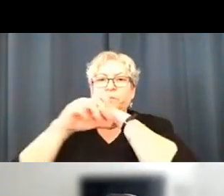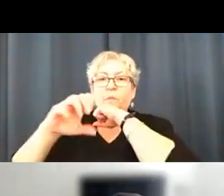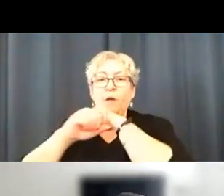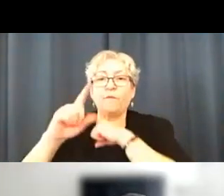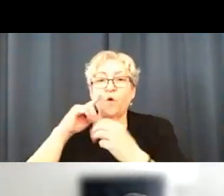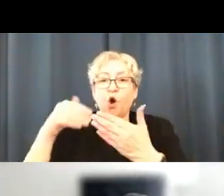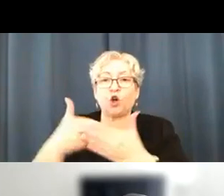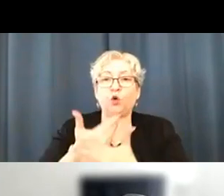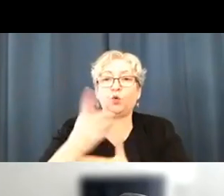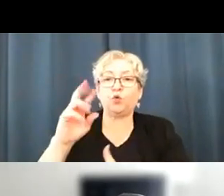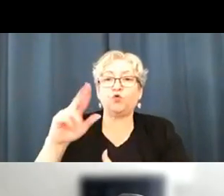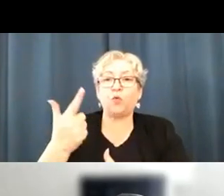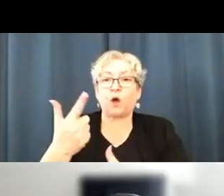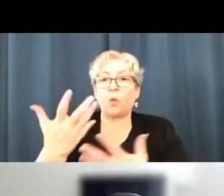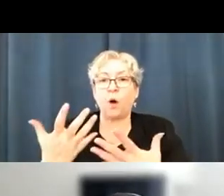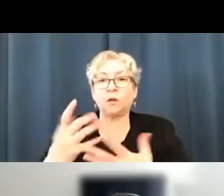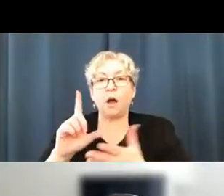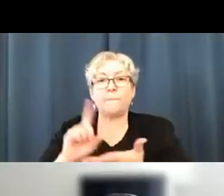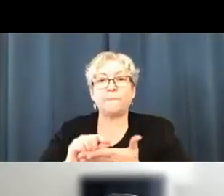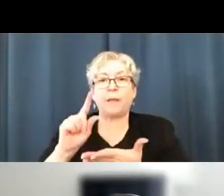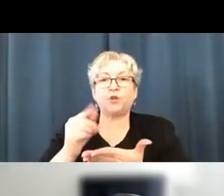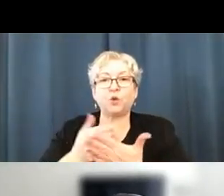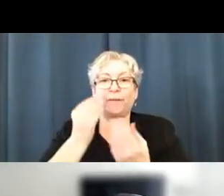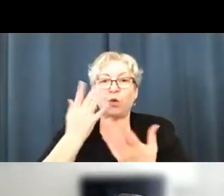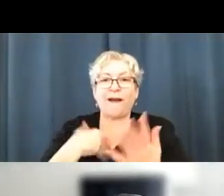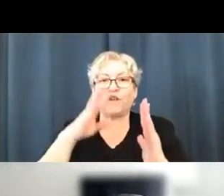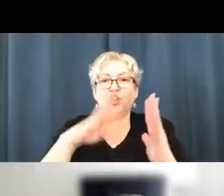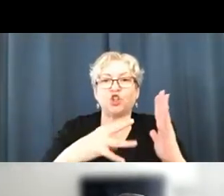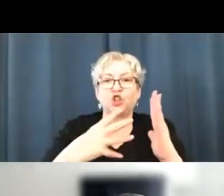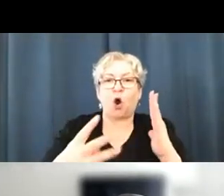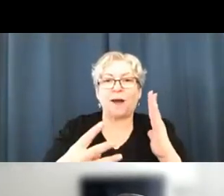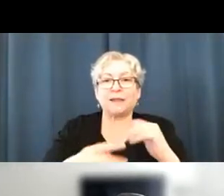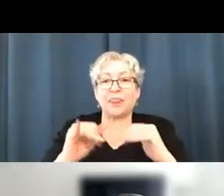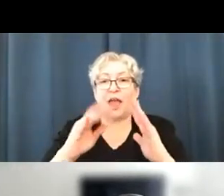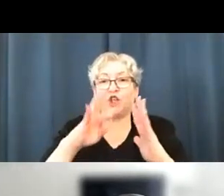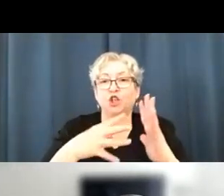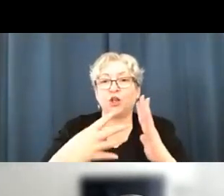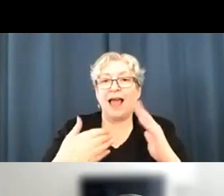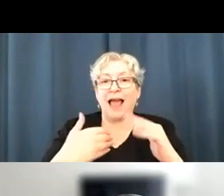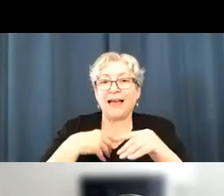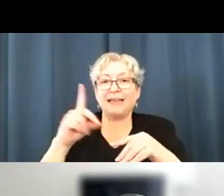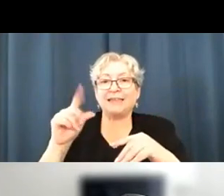and you wanna publish information and you've got a chart and the chart has data in it that is important.